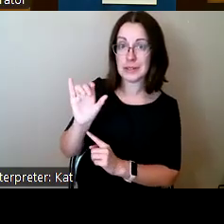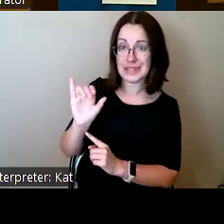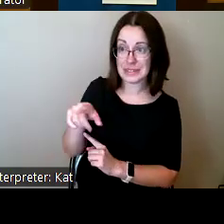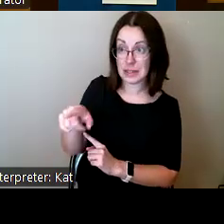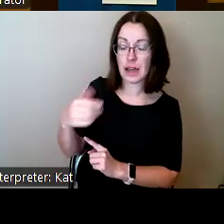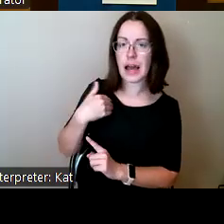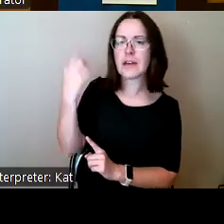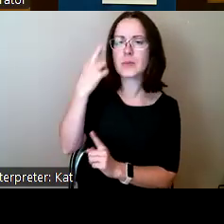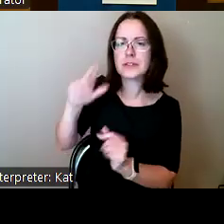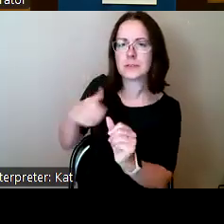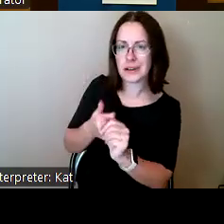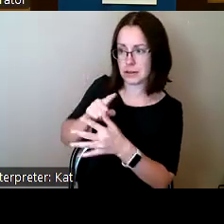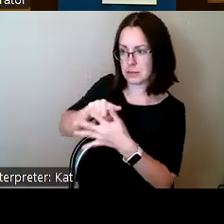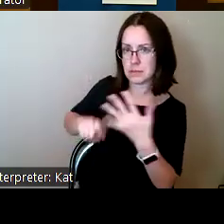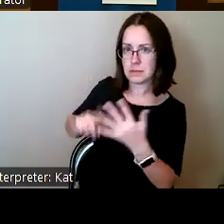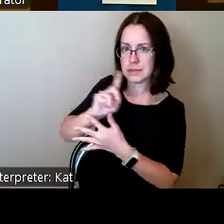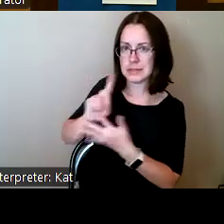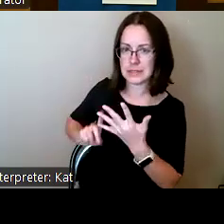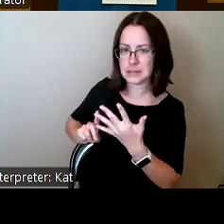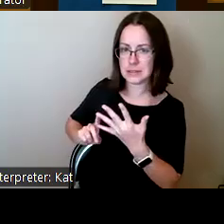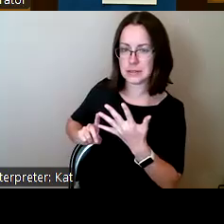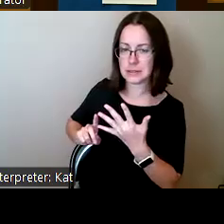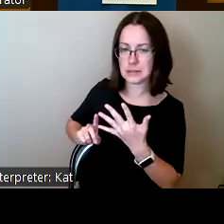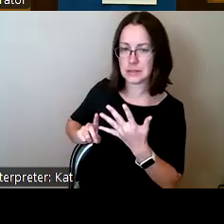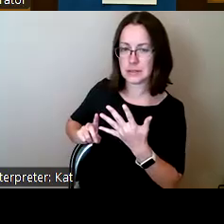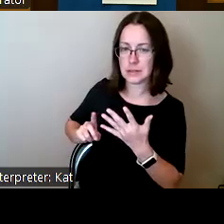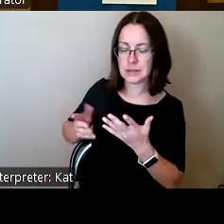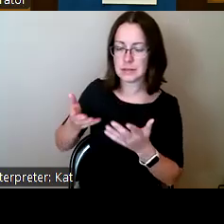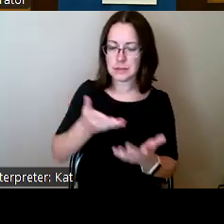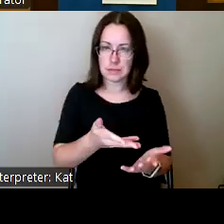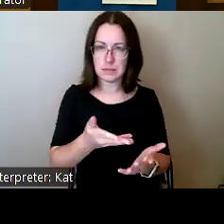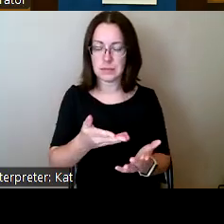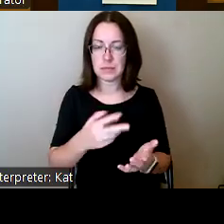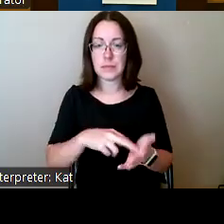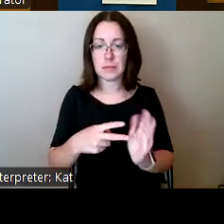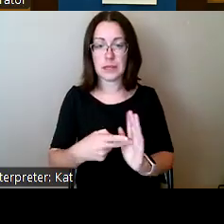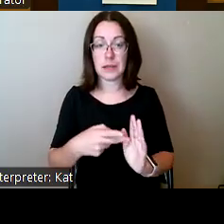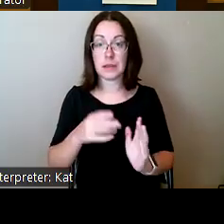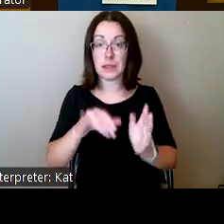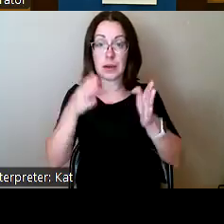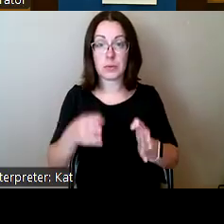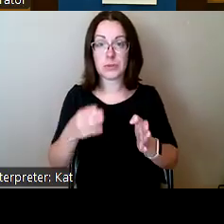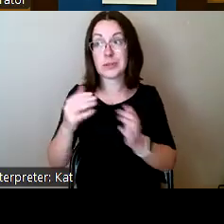by those factors that uh place that person would have placed that person at suicide were made not